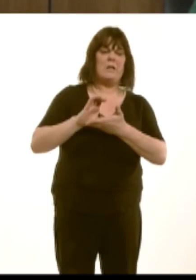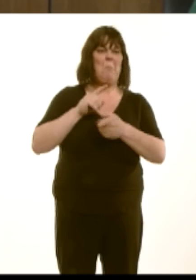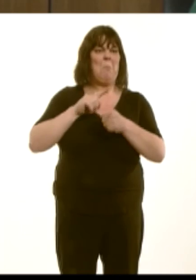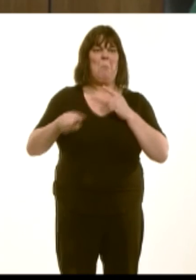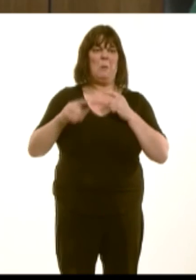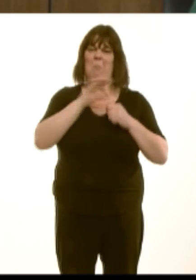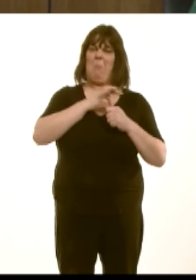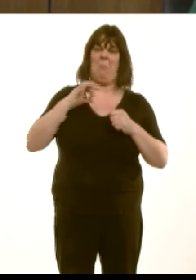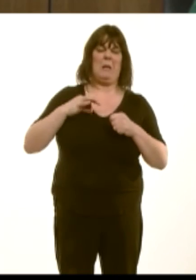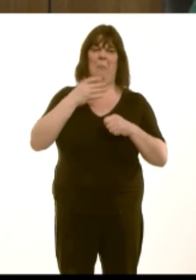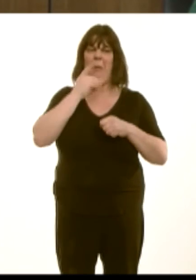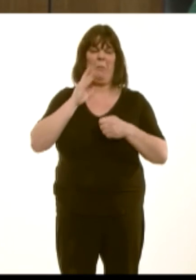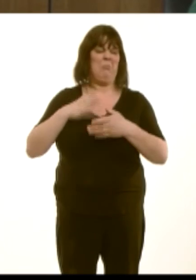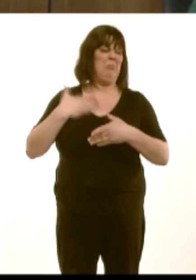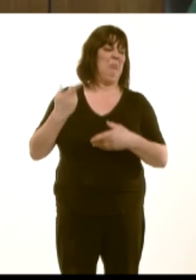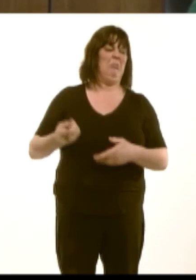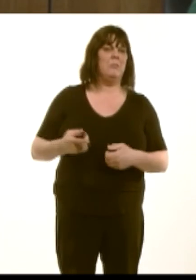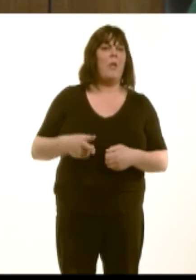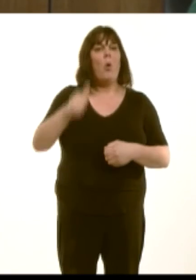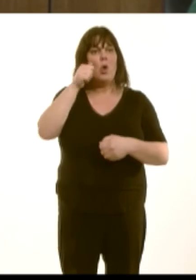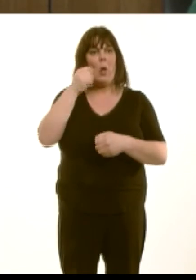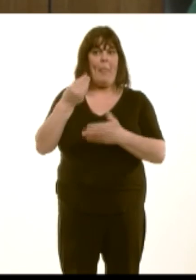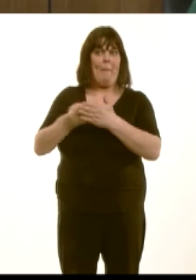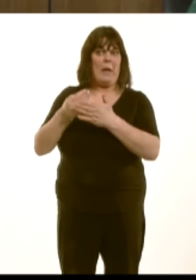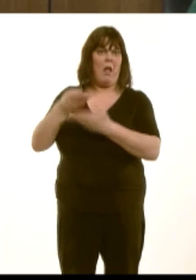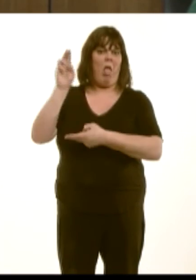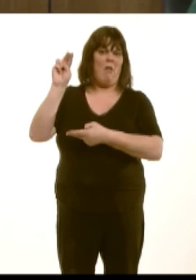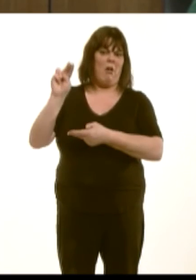On top of that, we know the cancer drugs fund is now being slowly choked off in England,